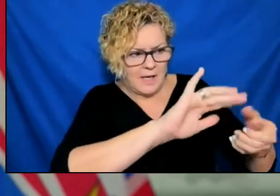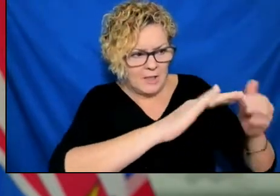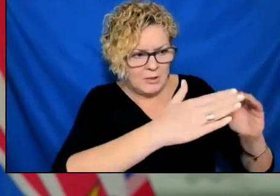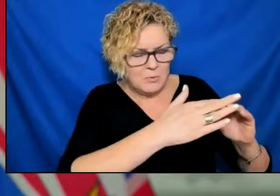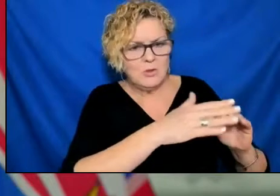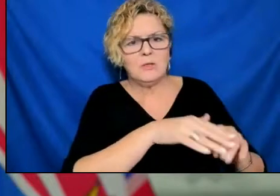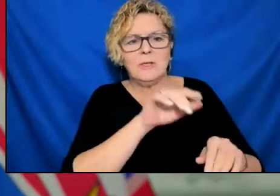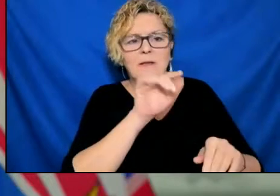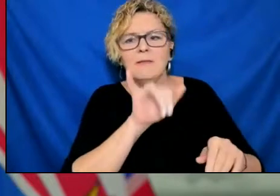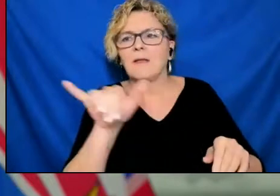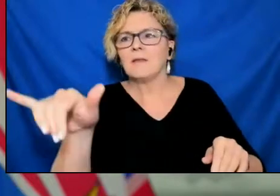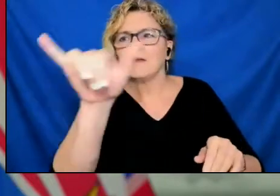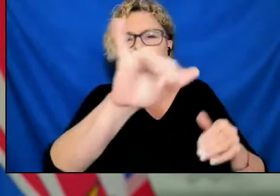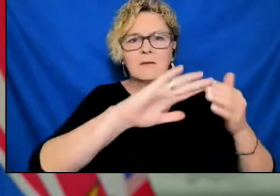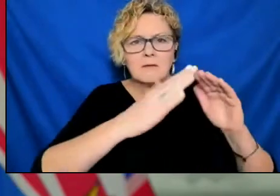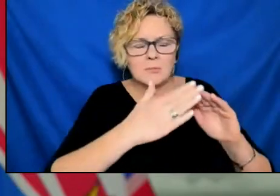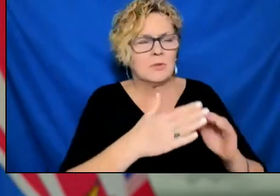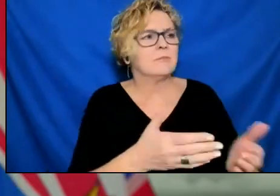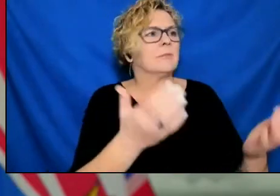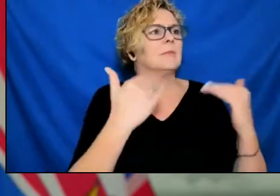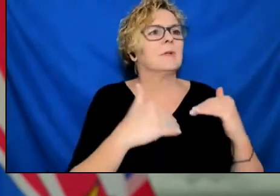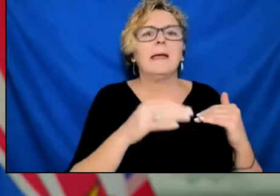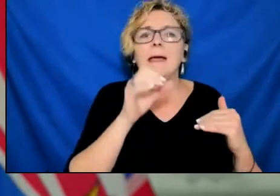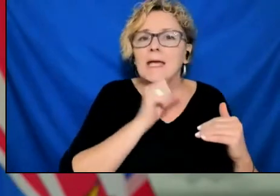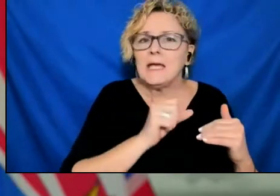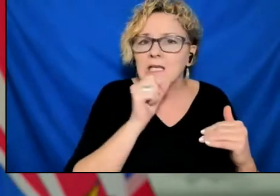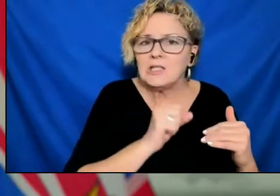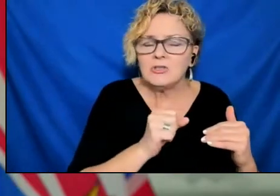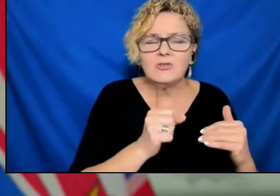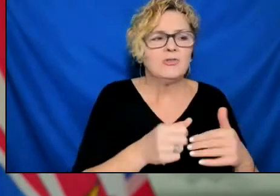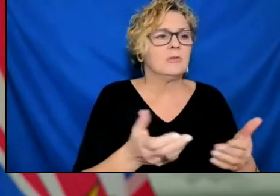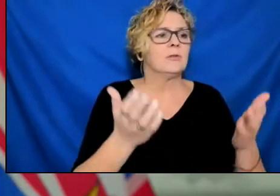of the province, and by age.